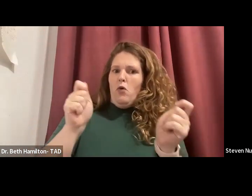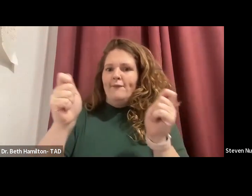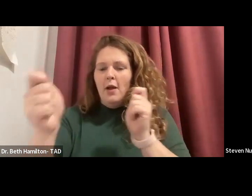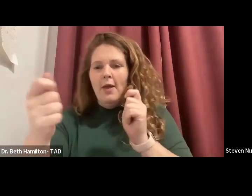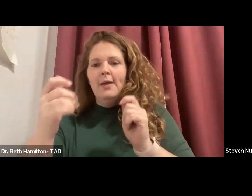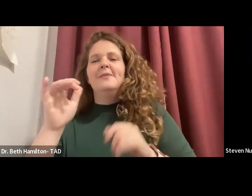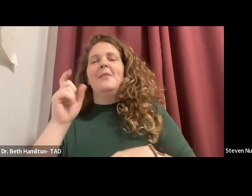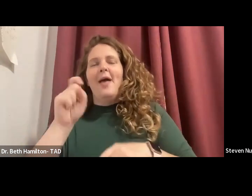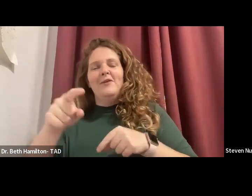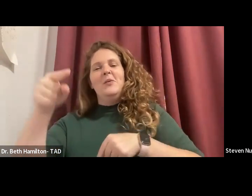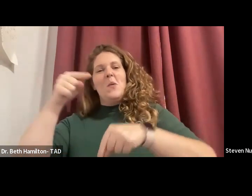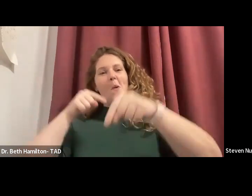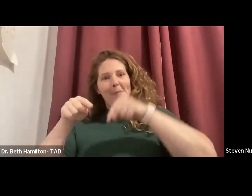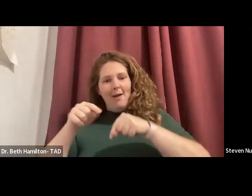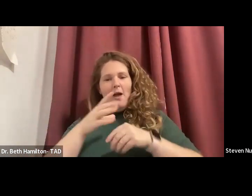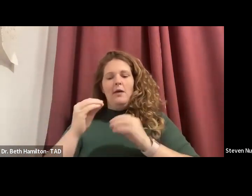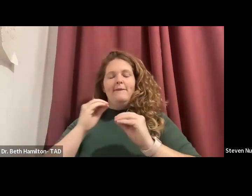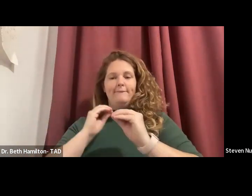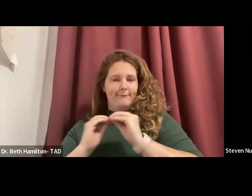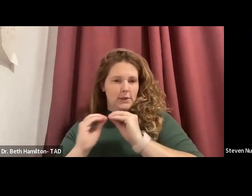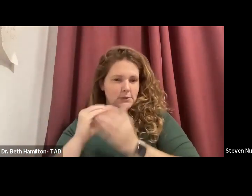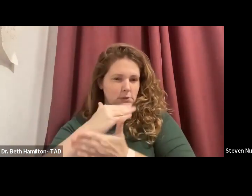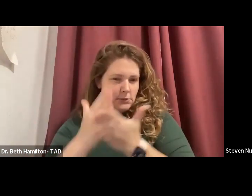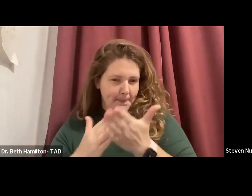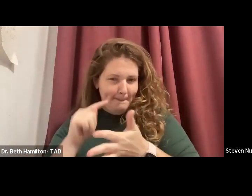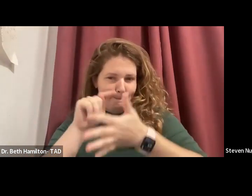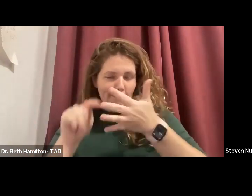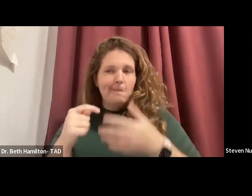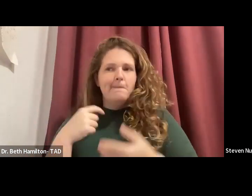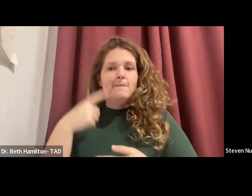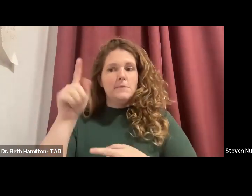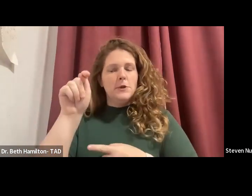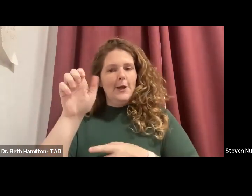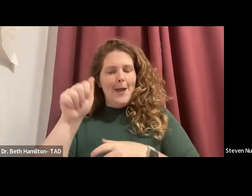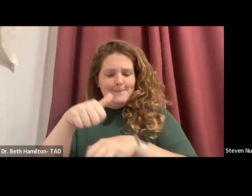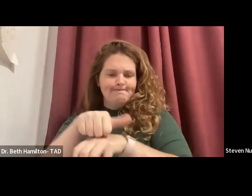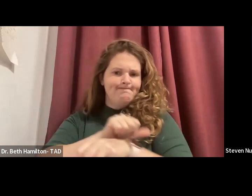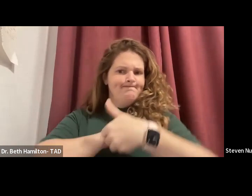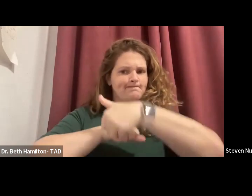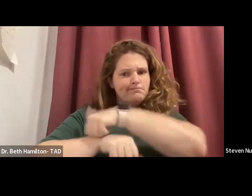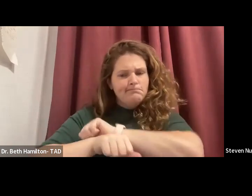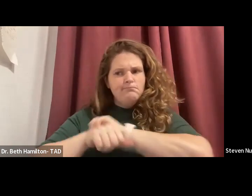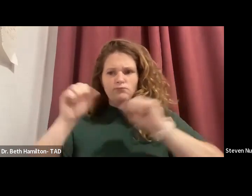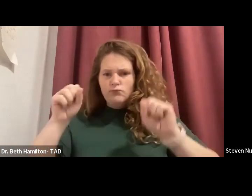perspective we realize that there were different frames of what the bill was really intended for